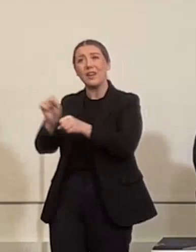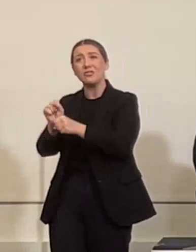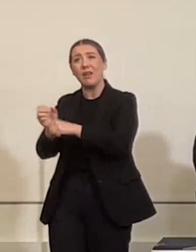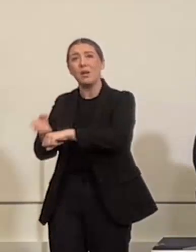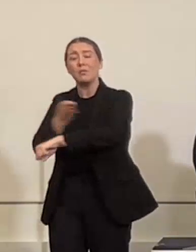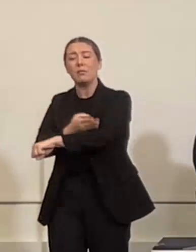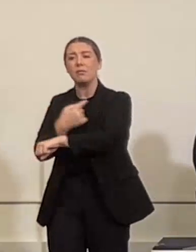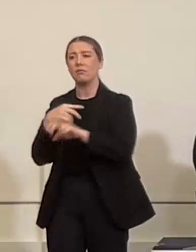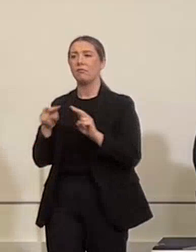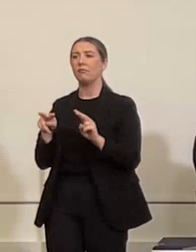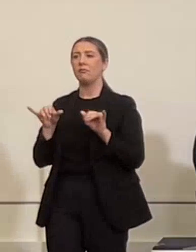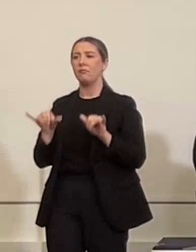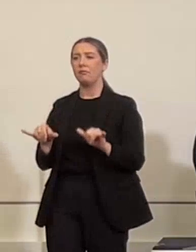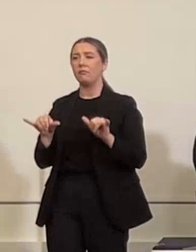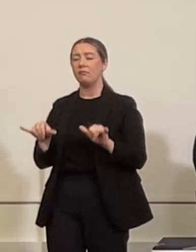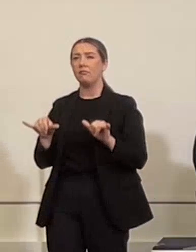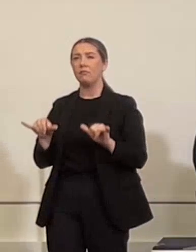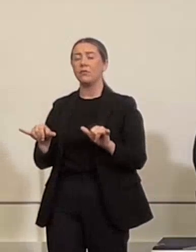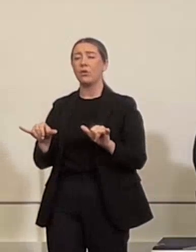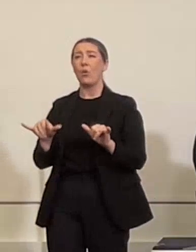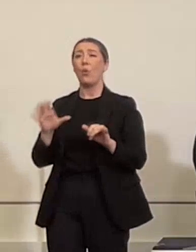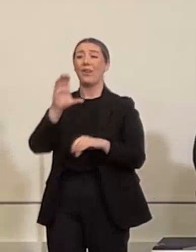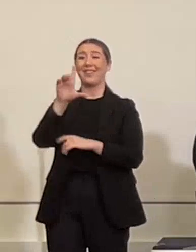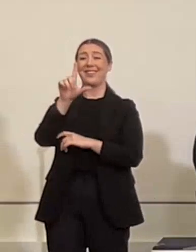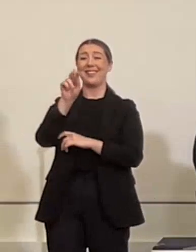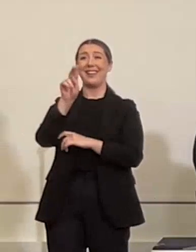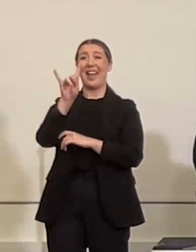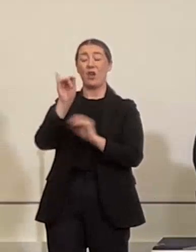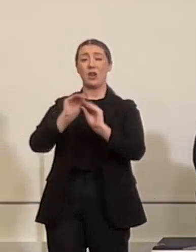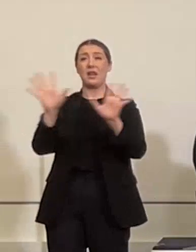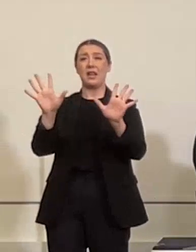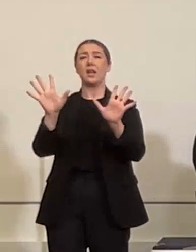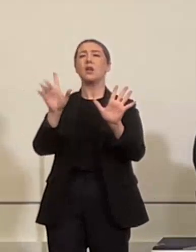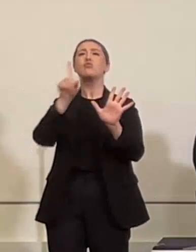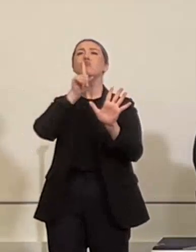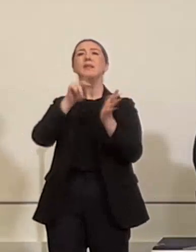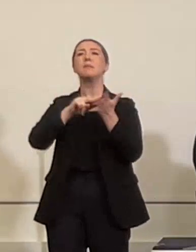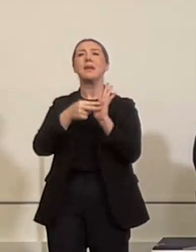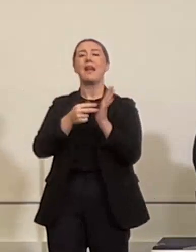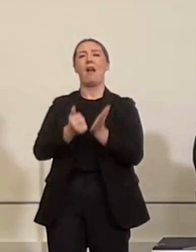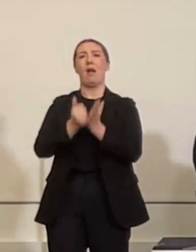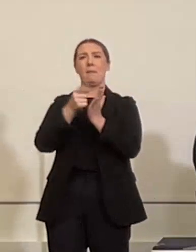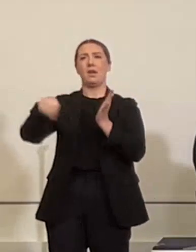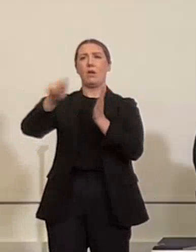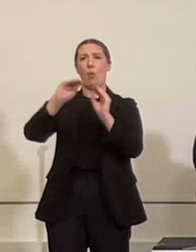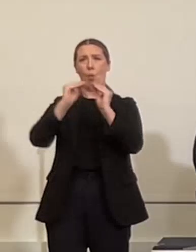And so any I think when it comes to creating clarity like for me creating clarity is really helping the organization